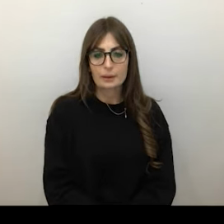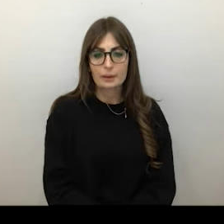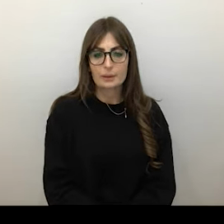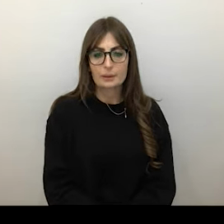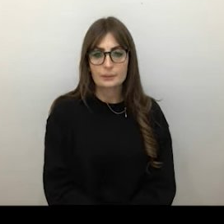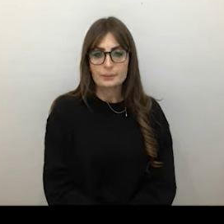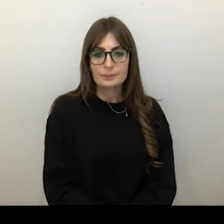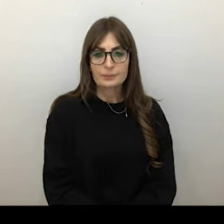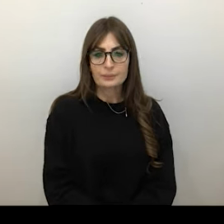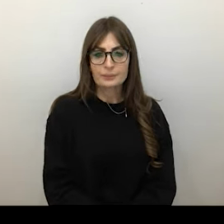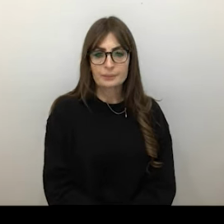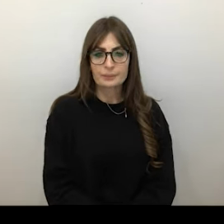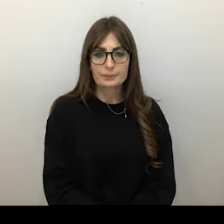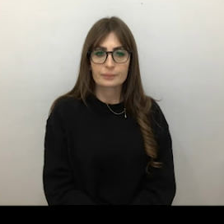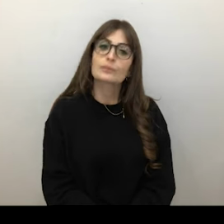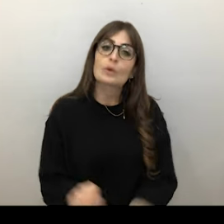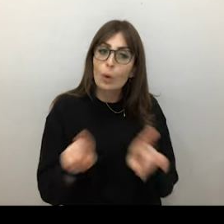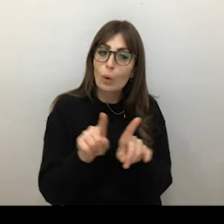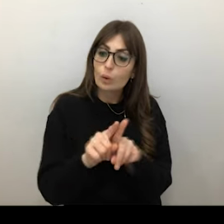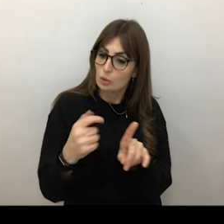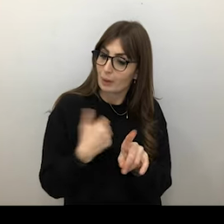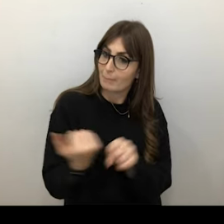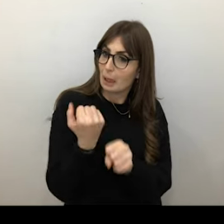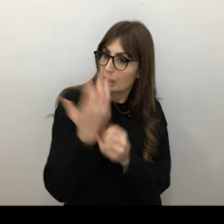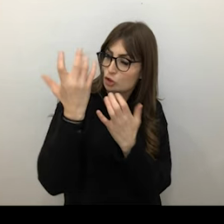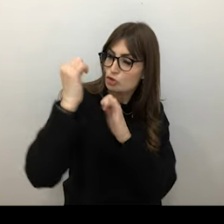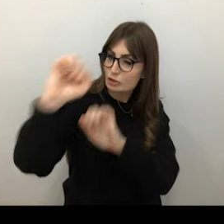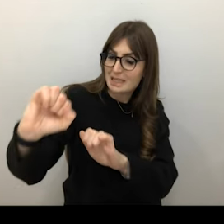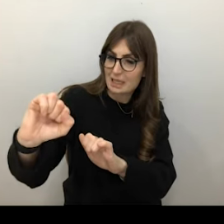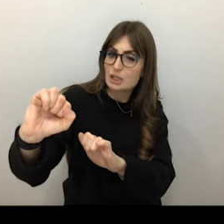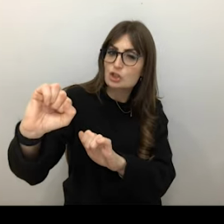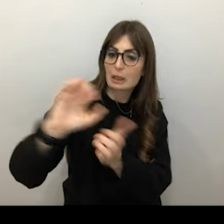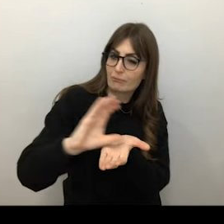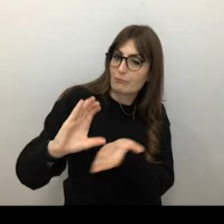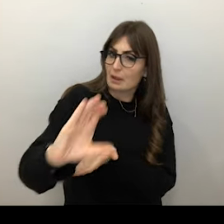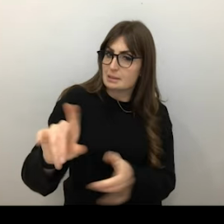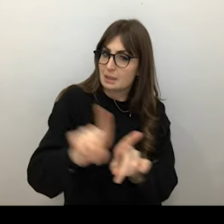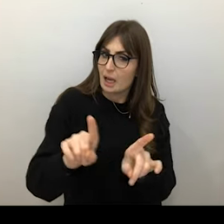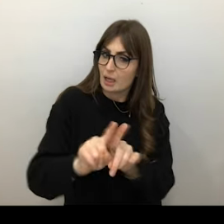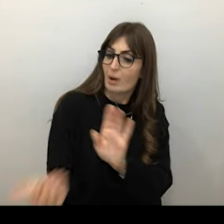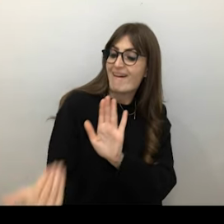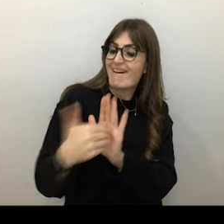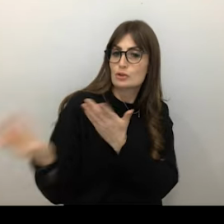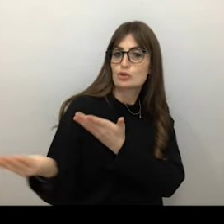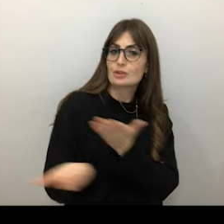We also may make strategic investments. These are in addition to the delivery and development